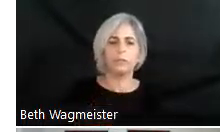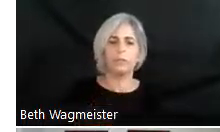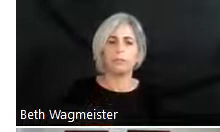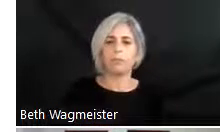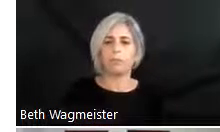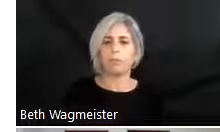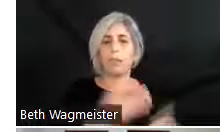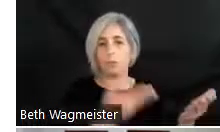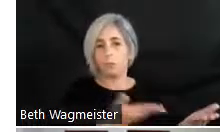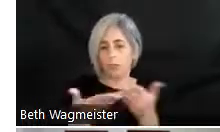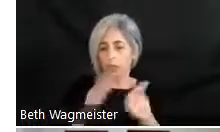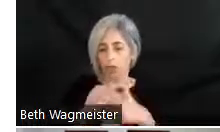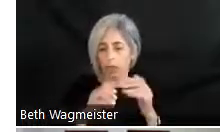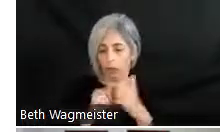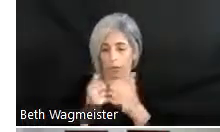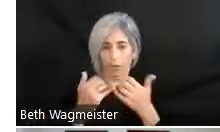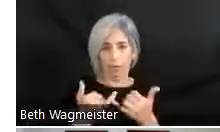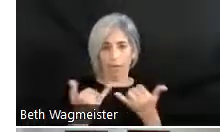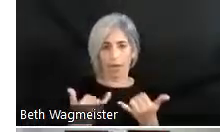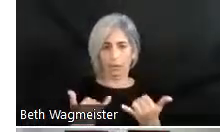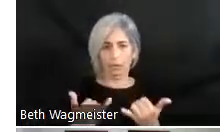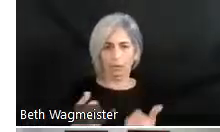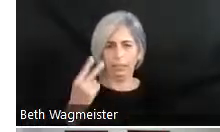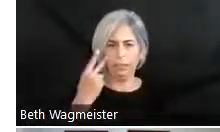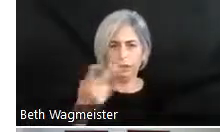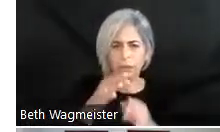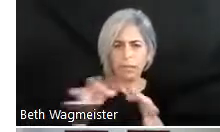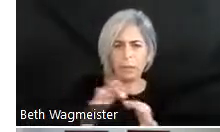Let's bring it all together here. Edmond, I see your comment there, let's talk about that at the end. What